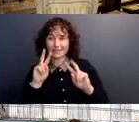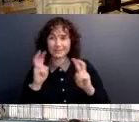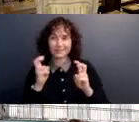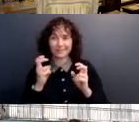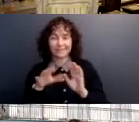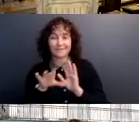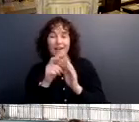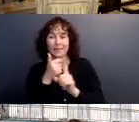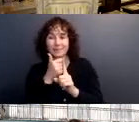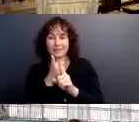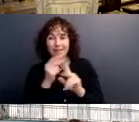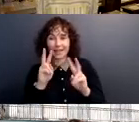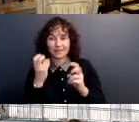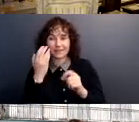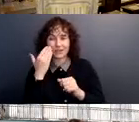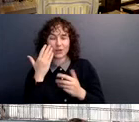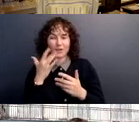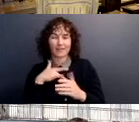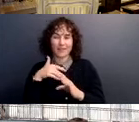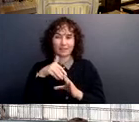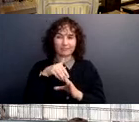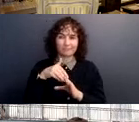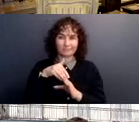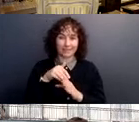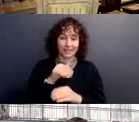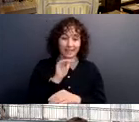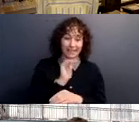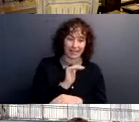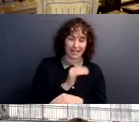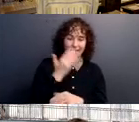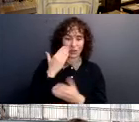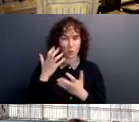they're caught between being kiddie and wanting to be grown